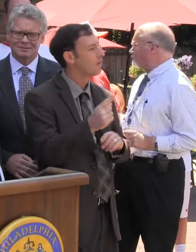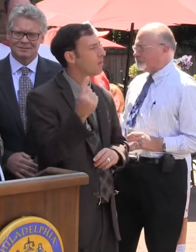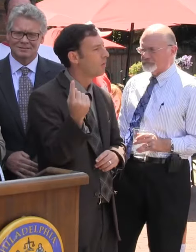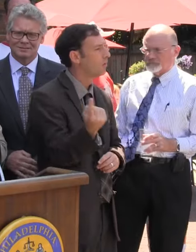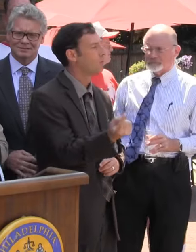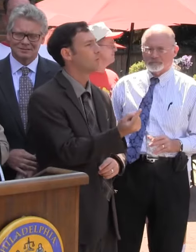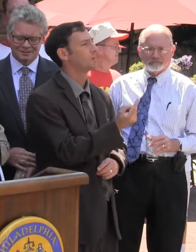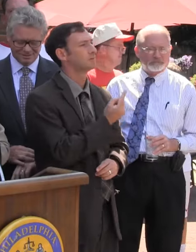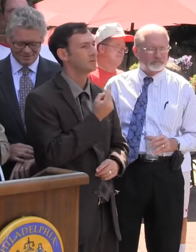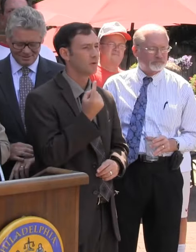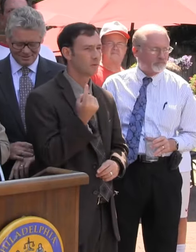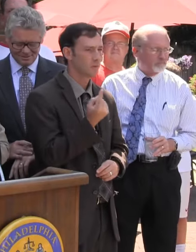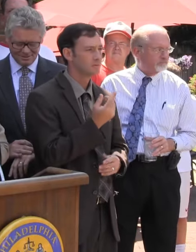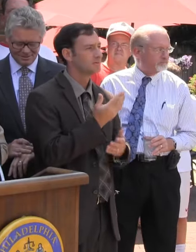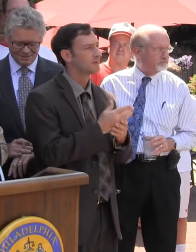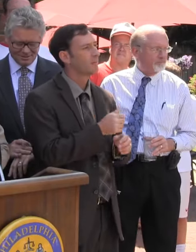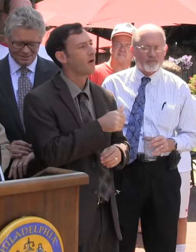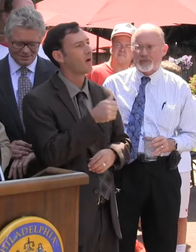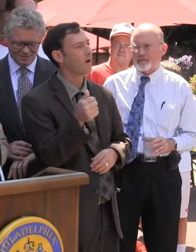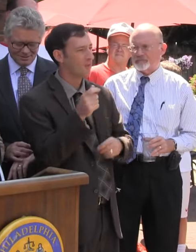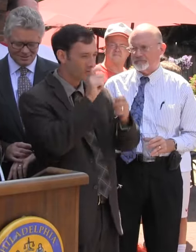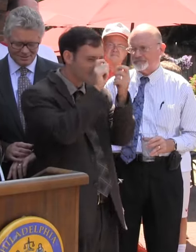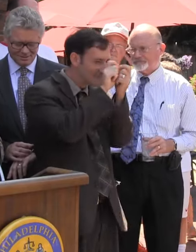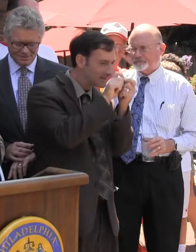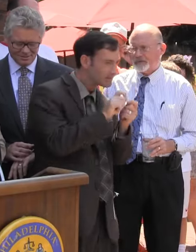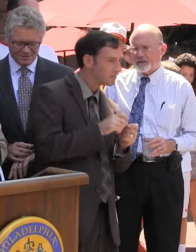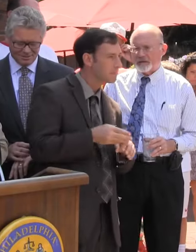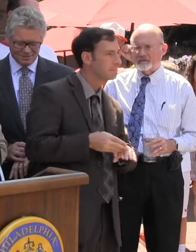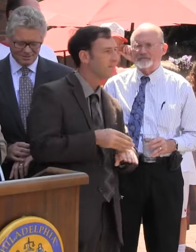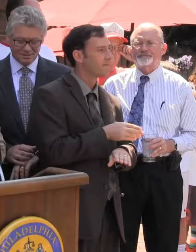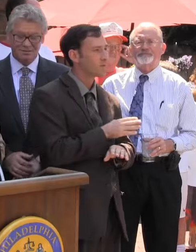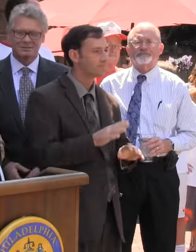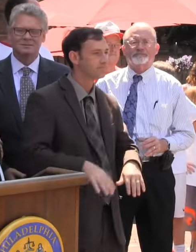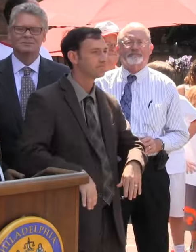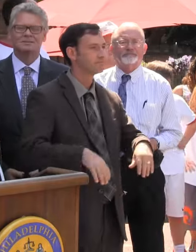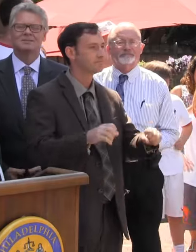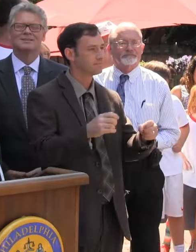always a few extra details right before any of these press announcements. You'll hear